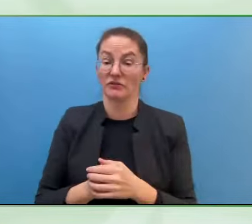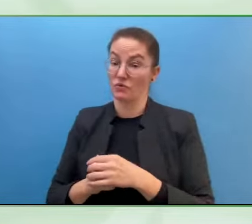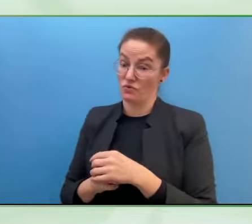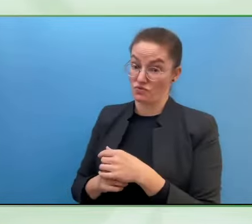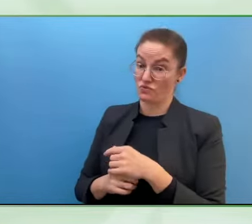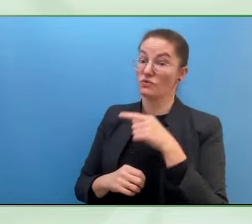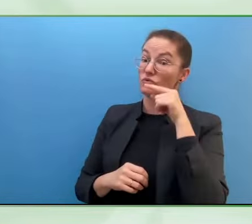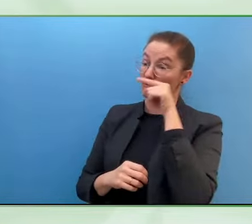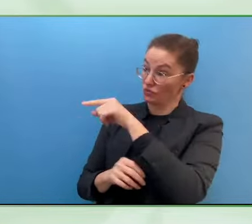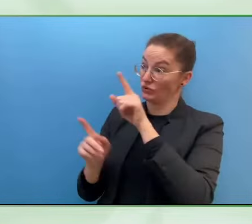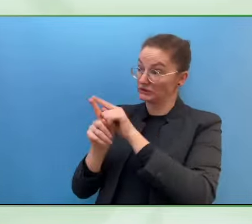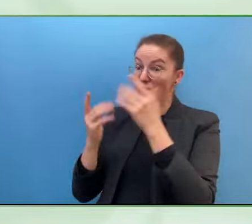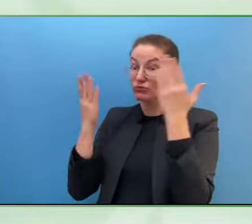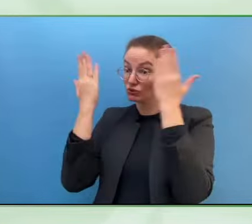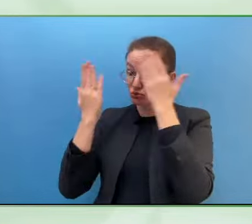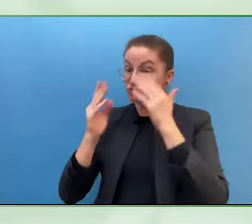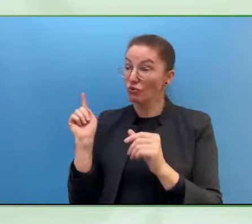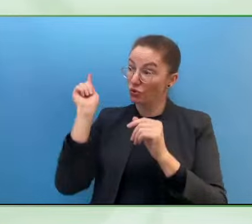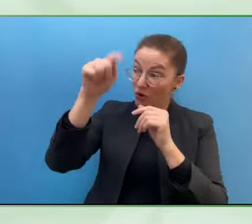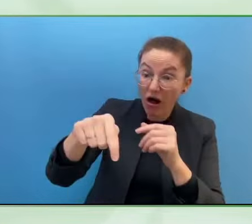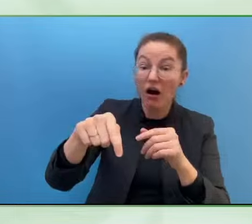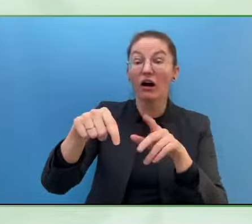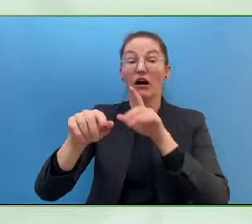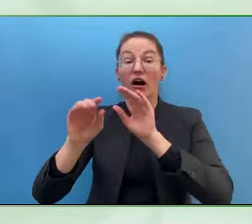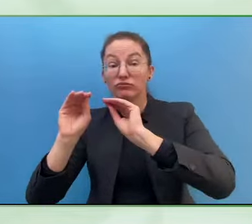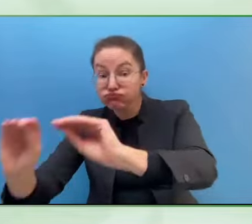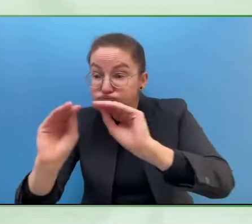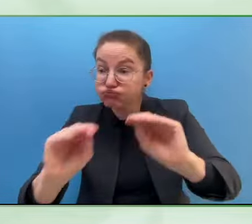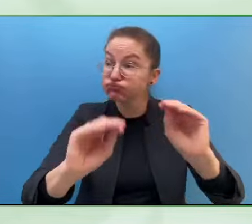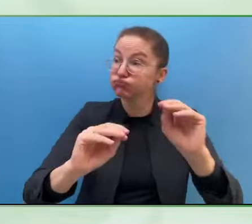Thank you. Our time is almost up.